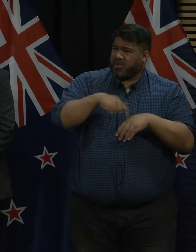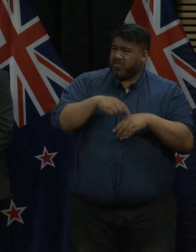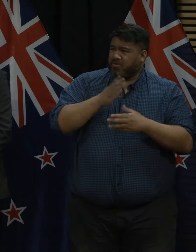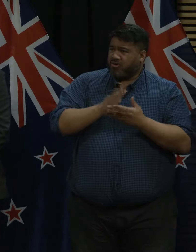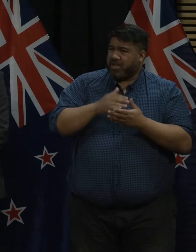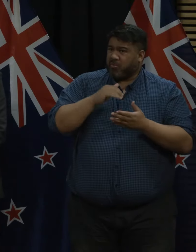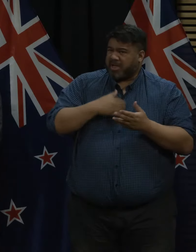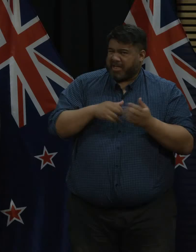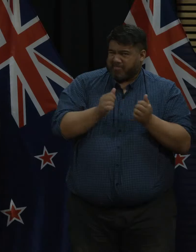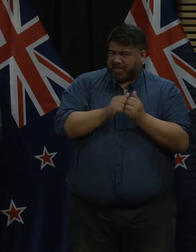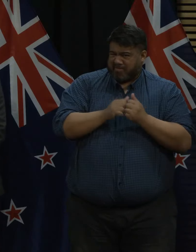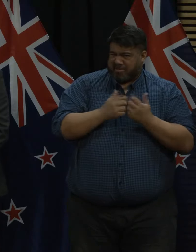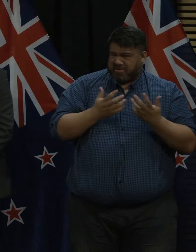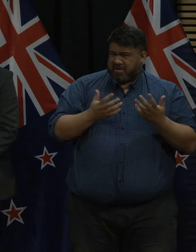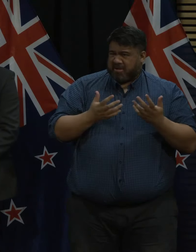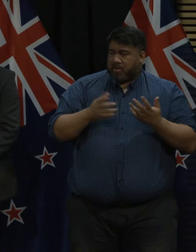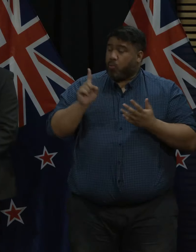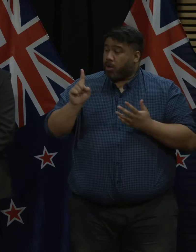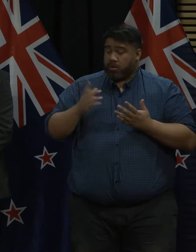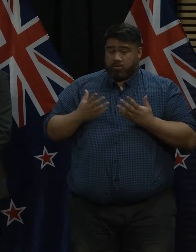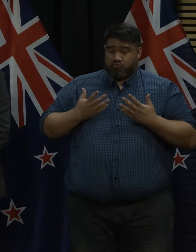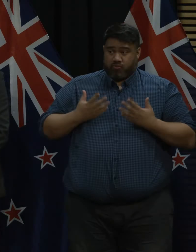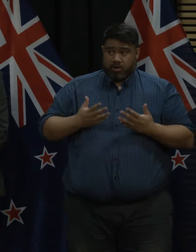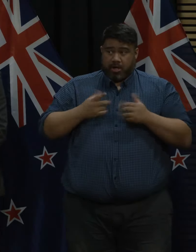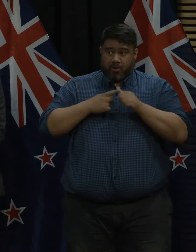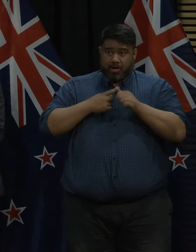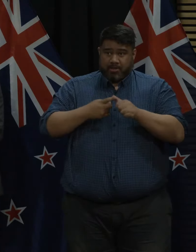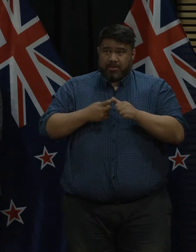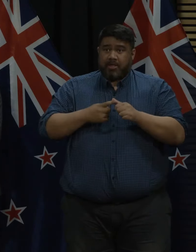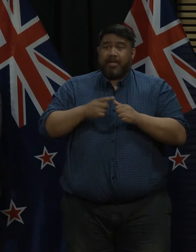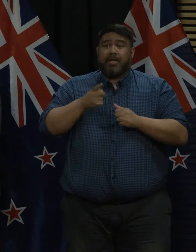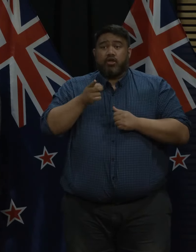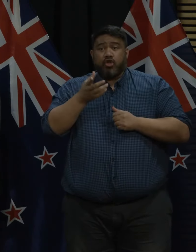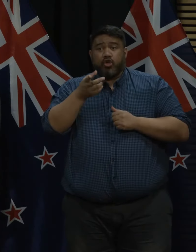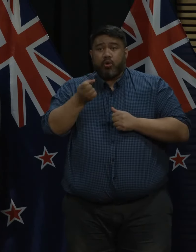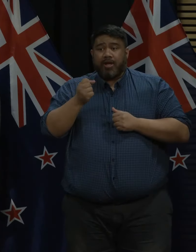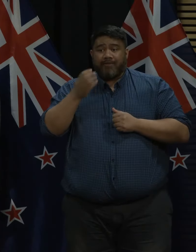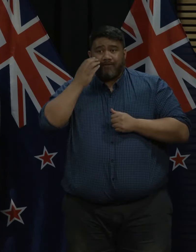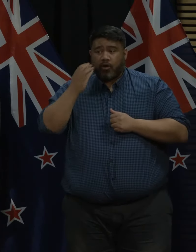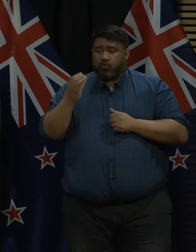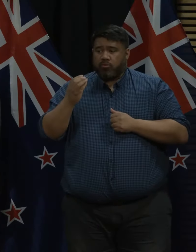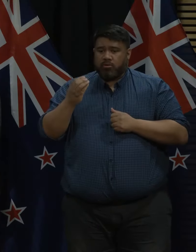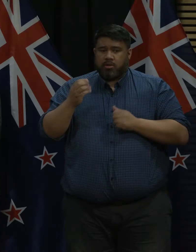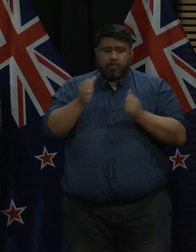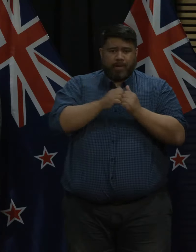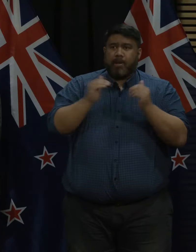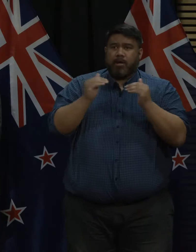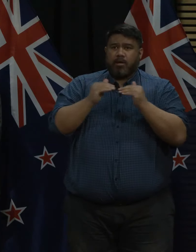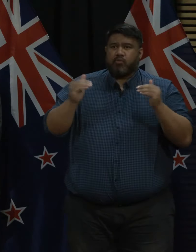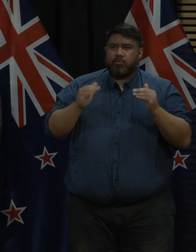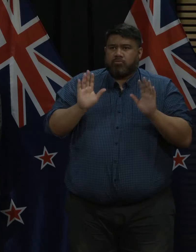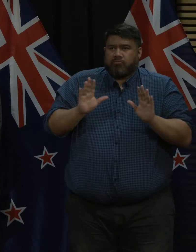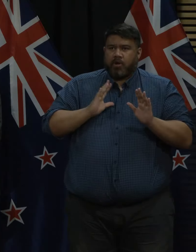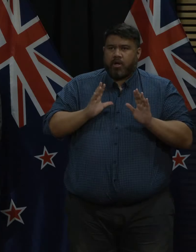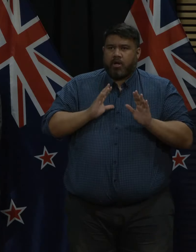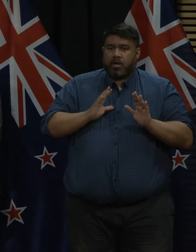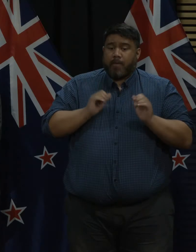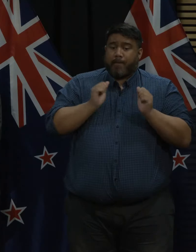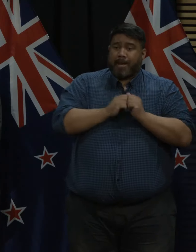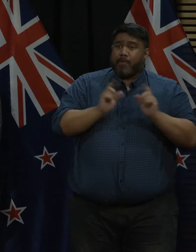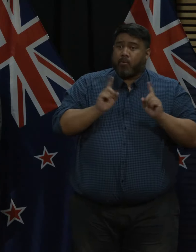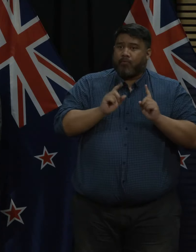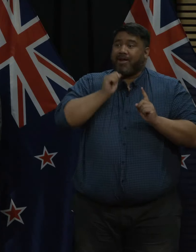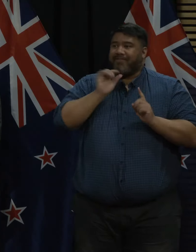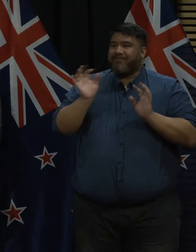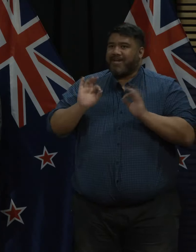that will be here for a while.